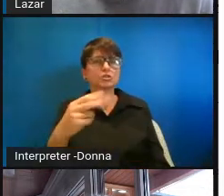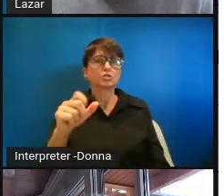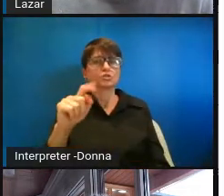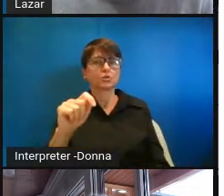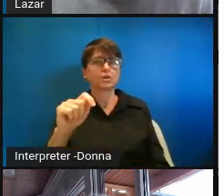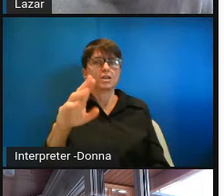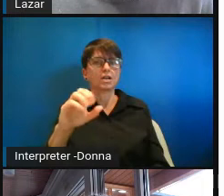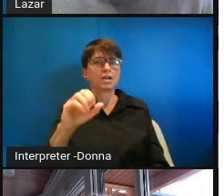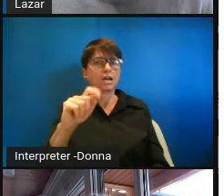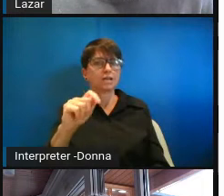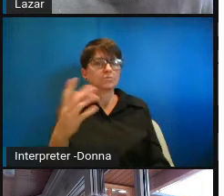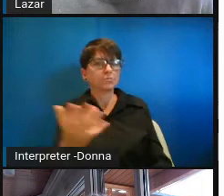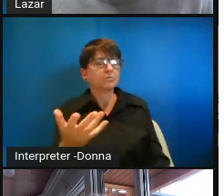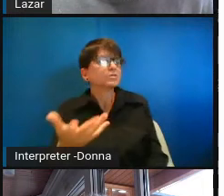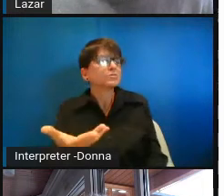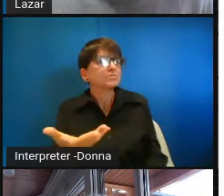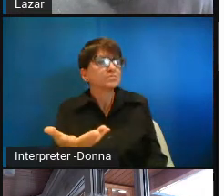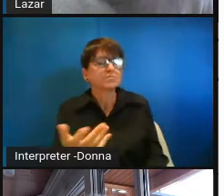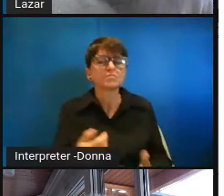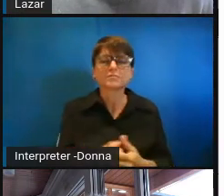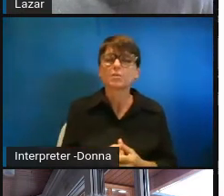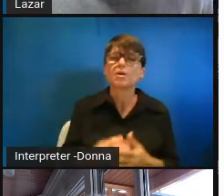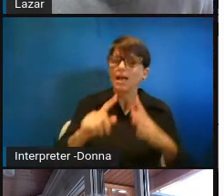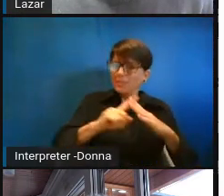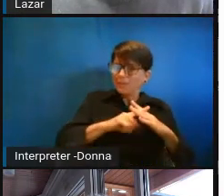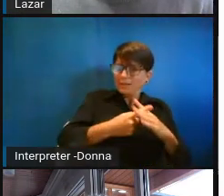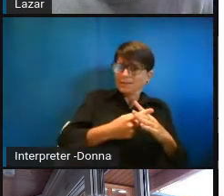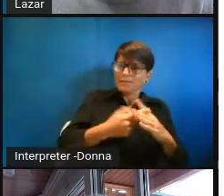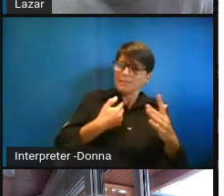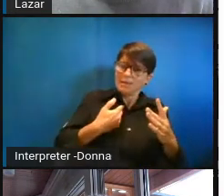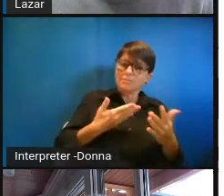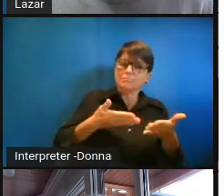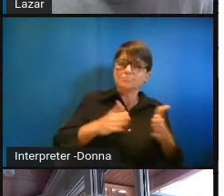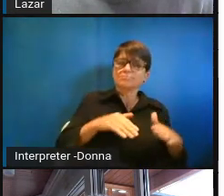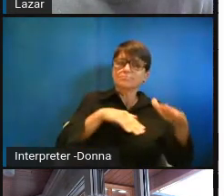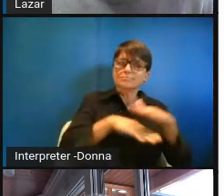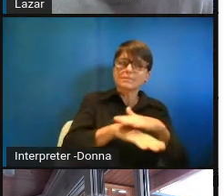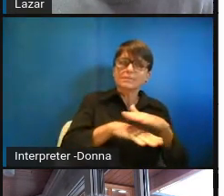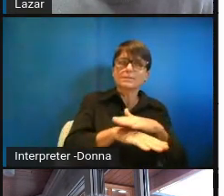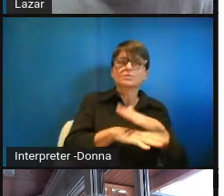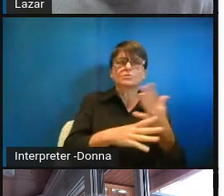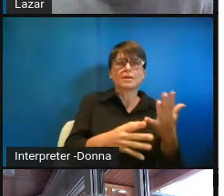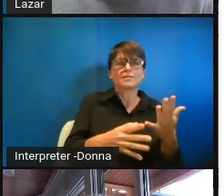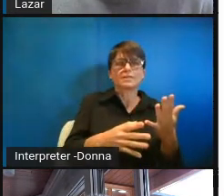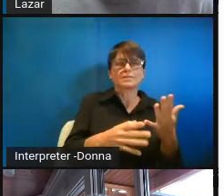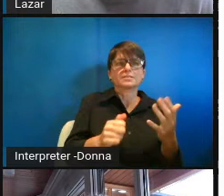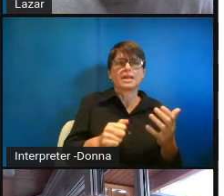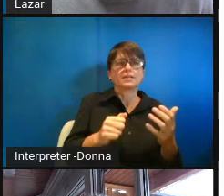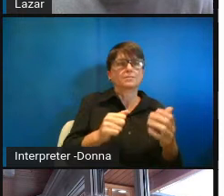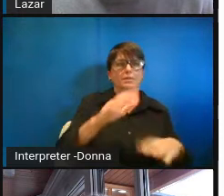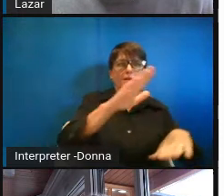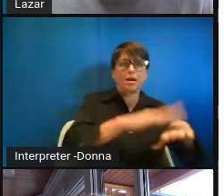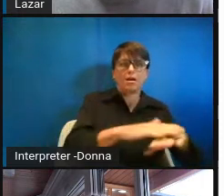The shortcut at the beginning that would allow me to toggle slider off and on. Okay.